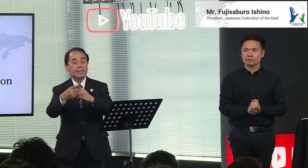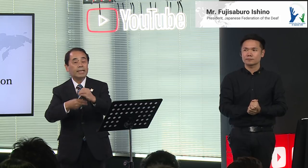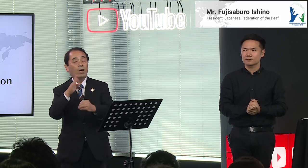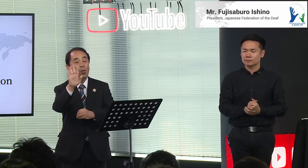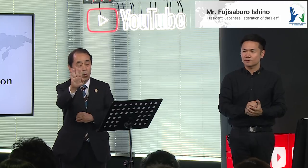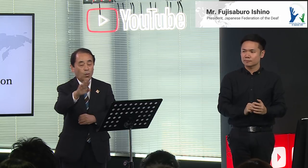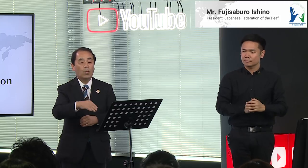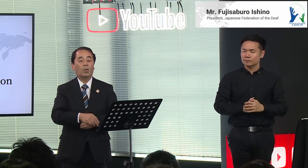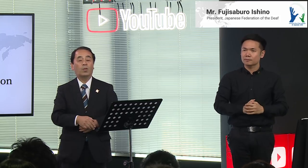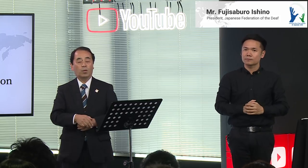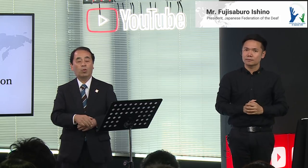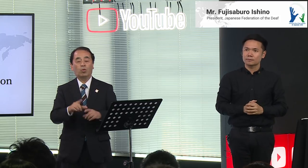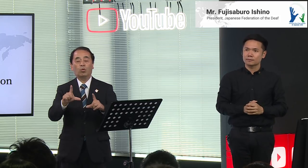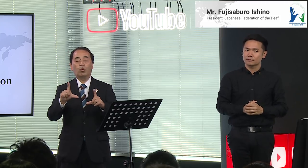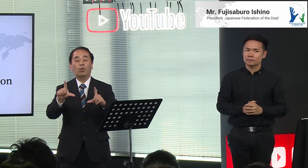act, as well as for the expansion of the